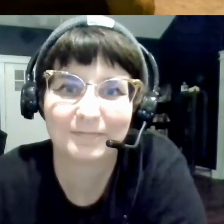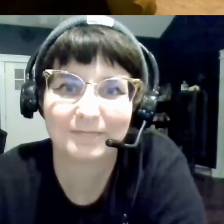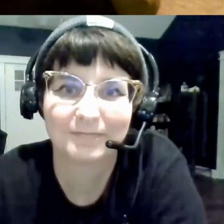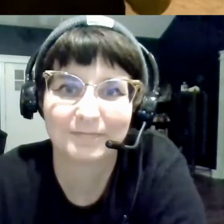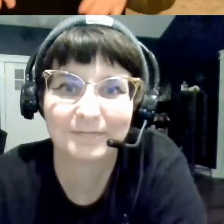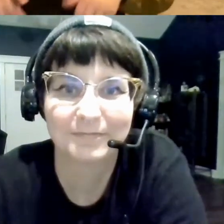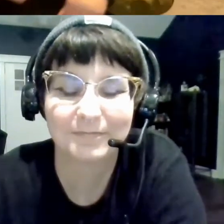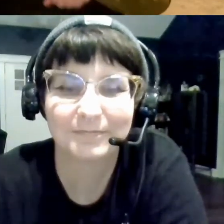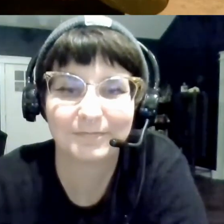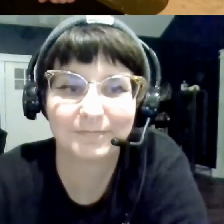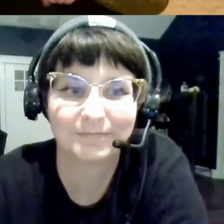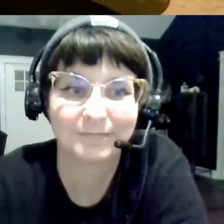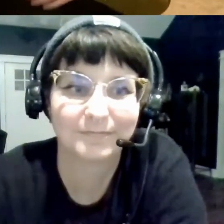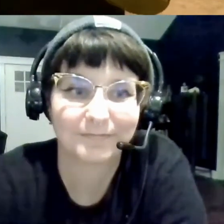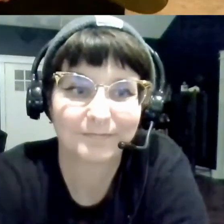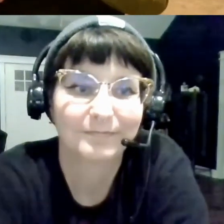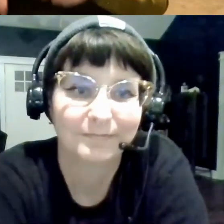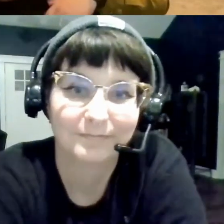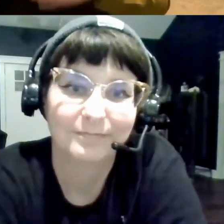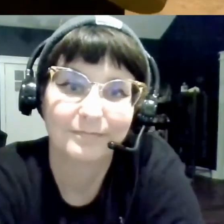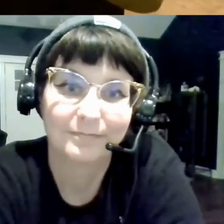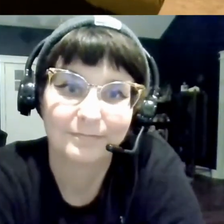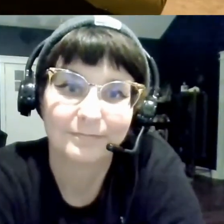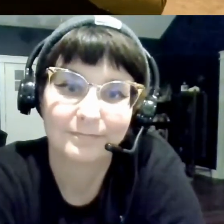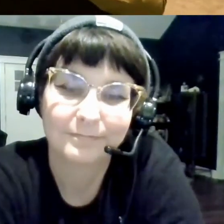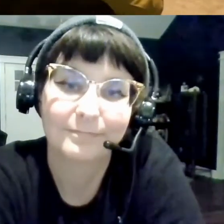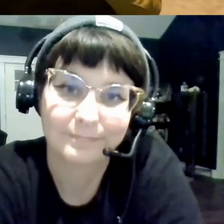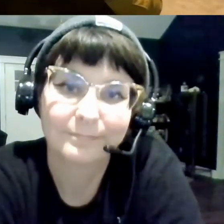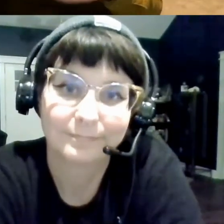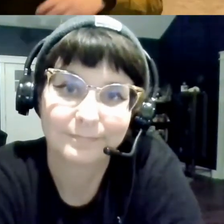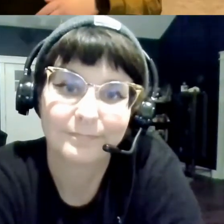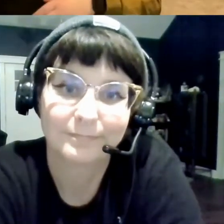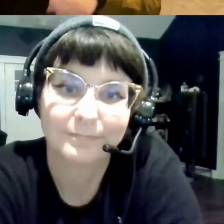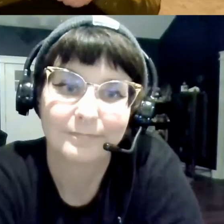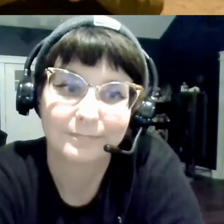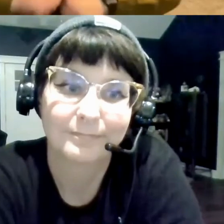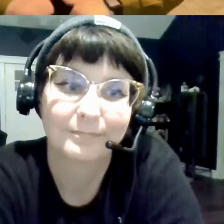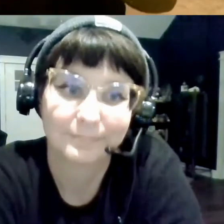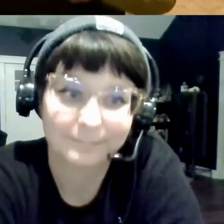for you all in your individual work lives, and it's a tough time for all of us right now.